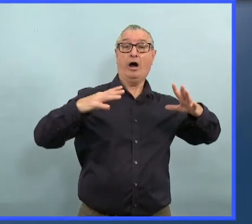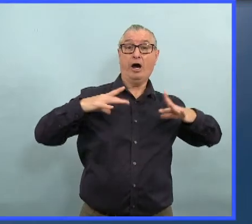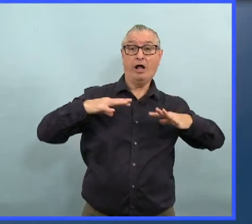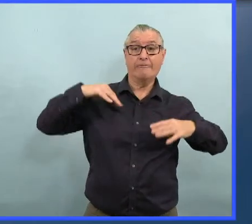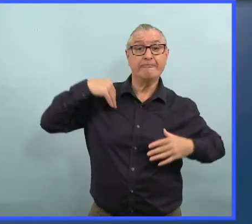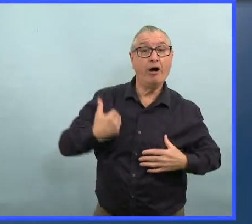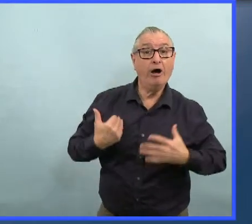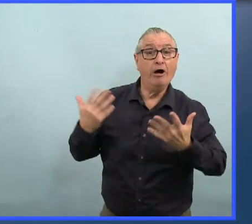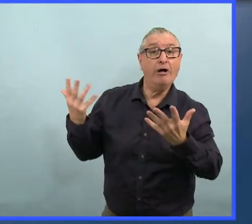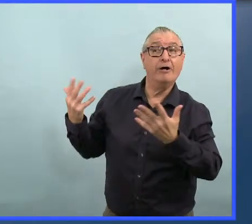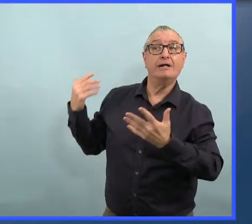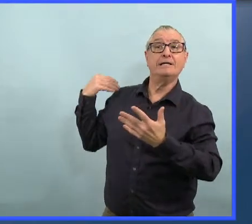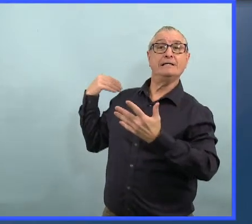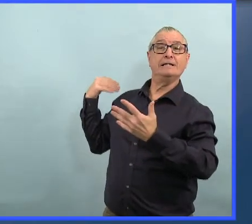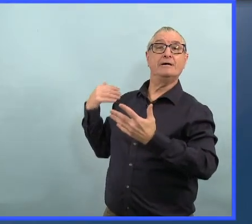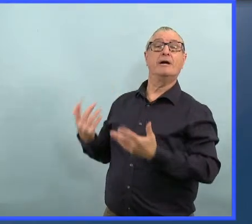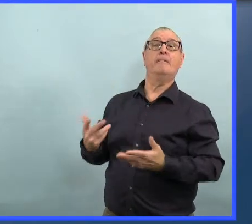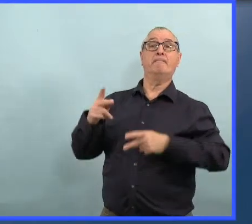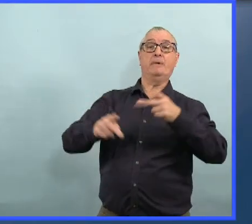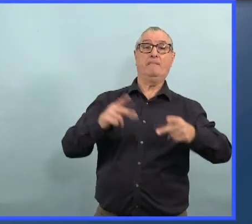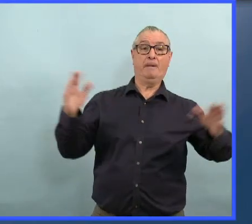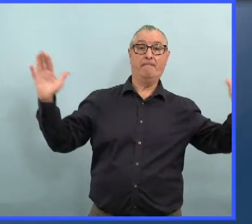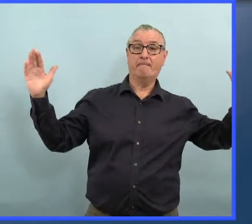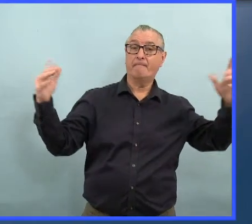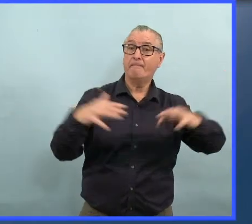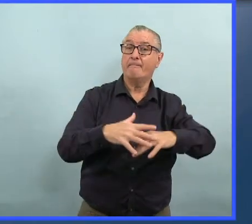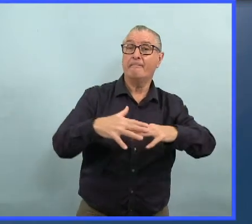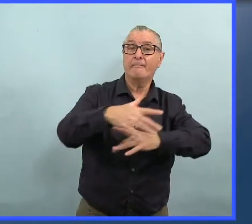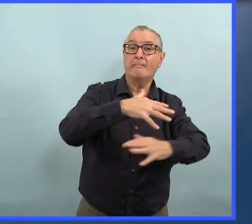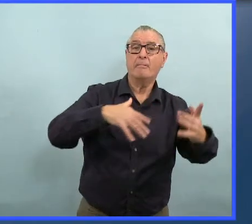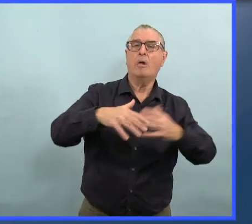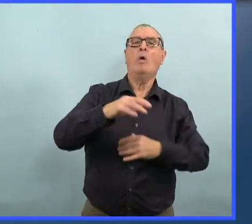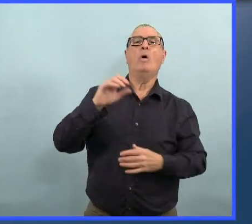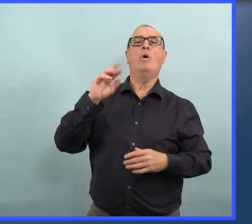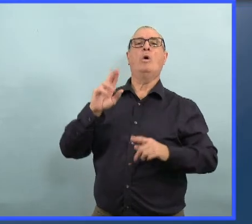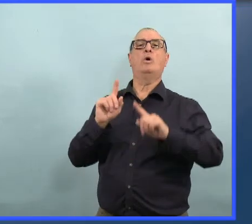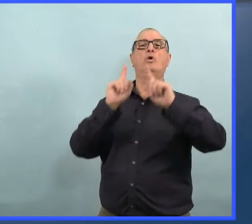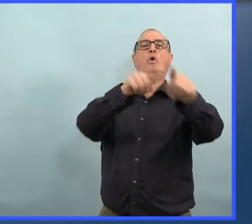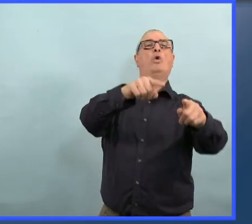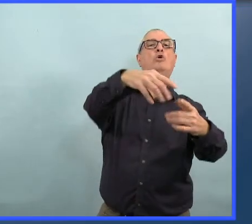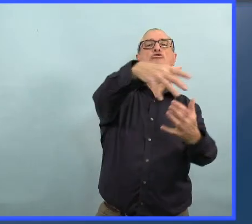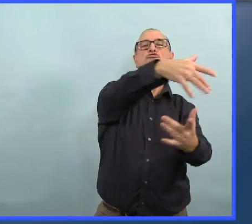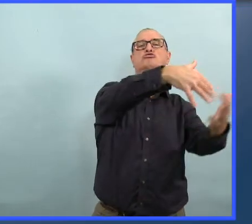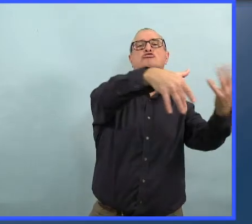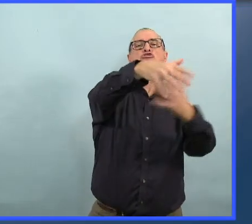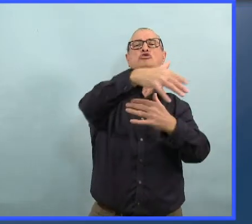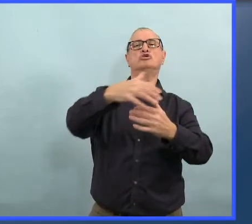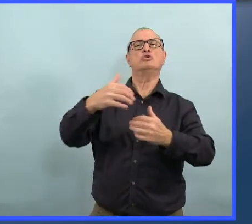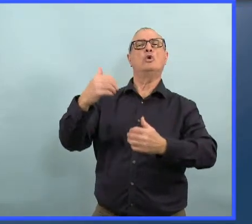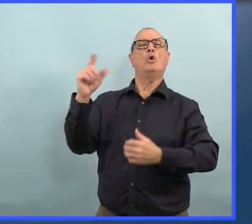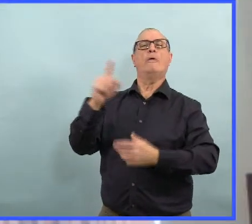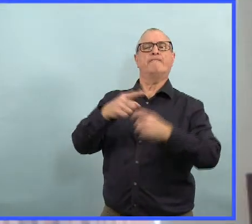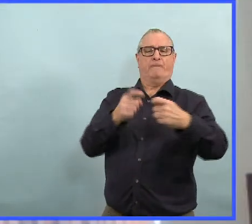public gatherings elsewhere do you have any indications on that front so like you said uh with